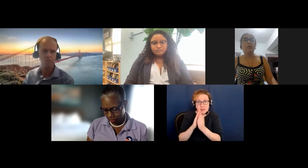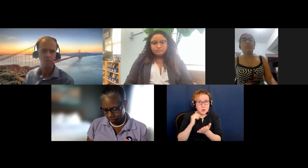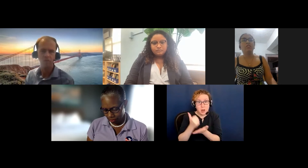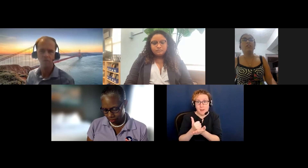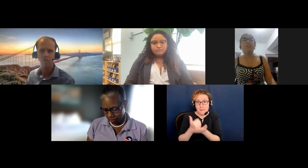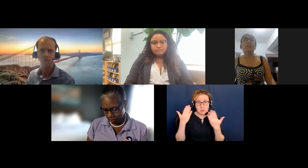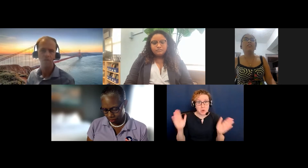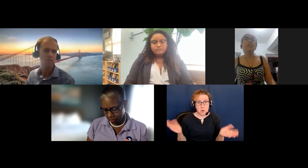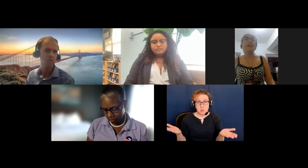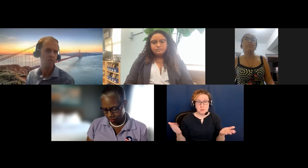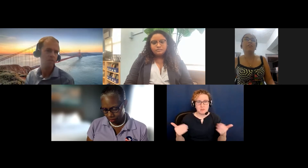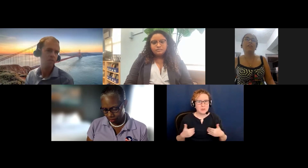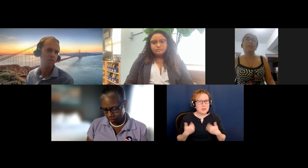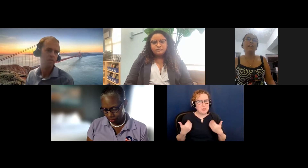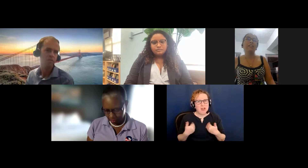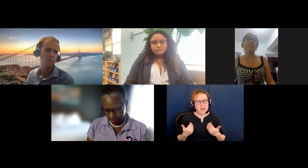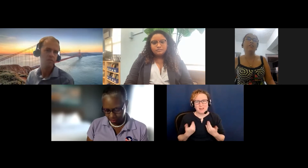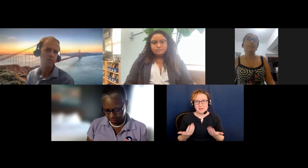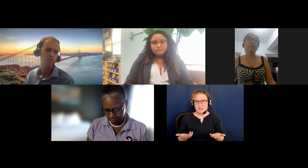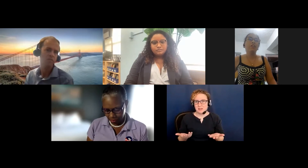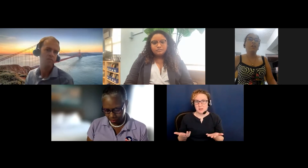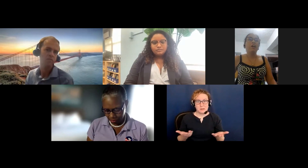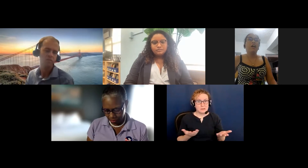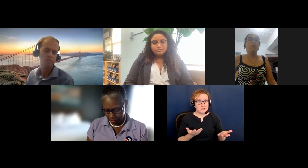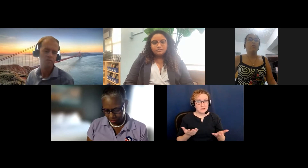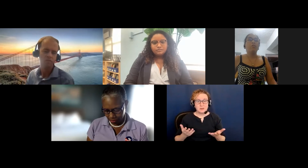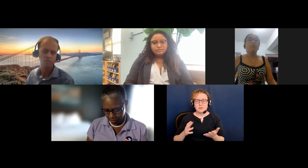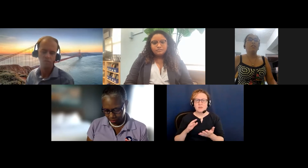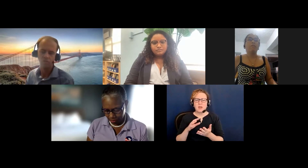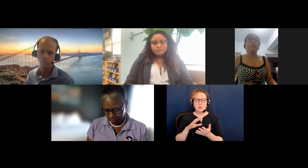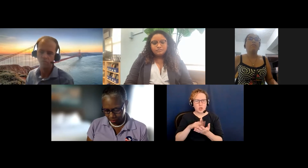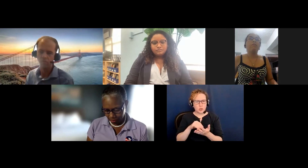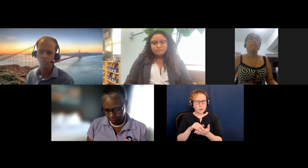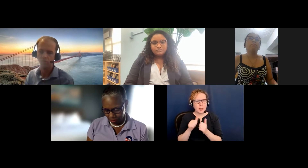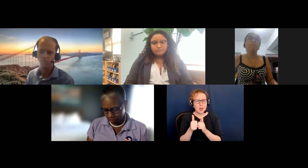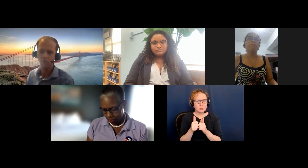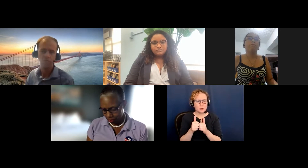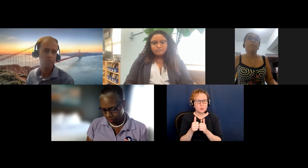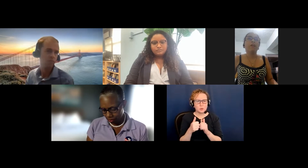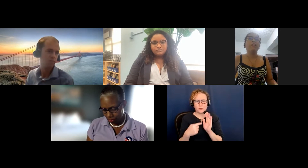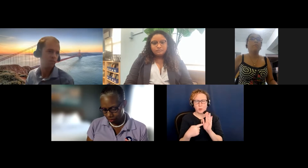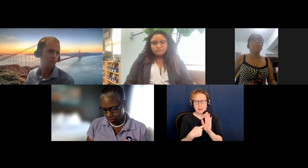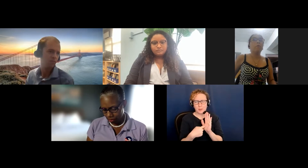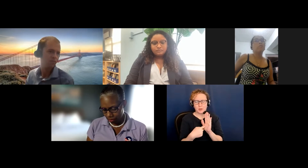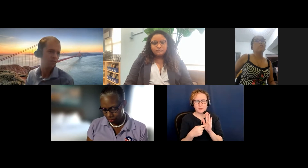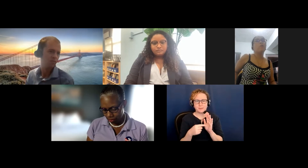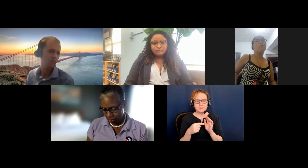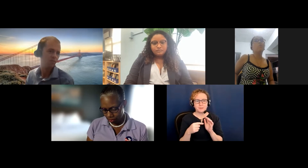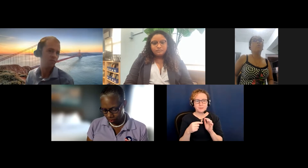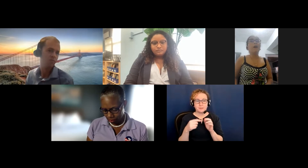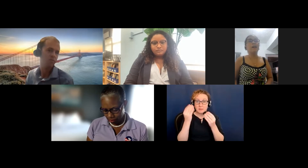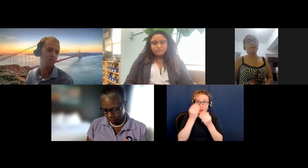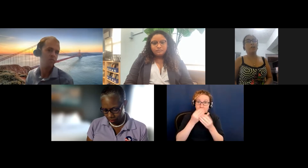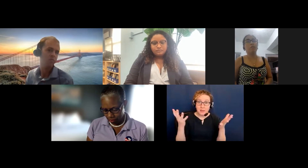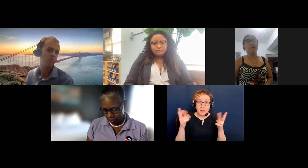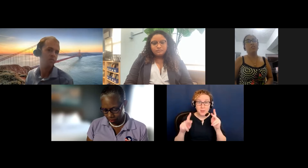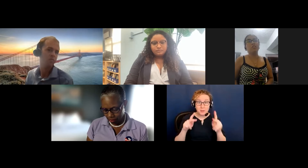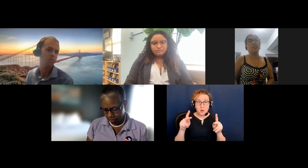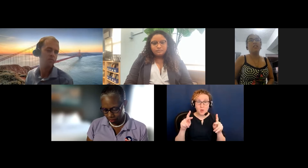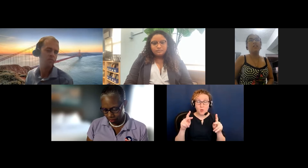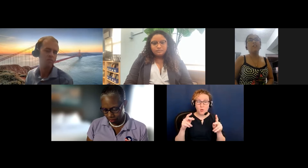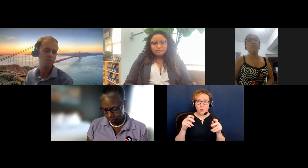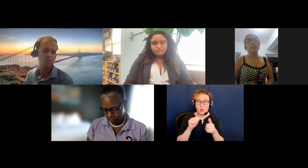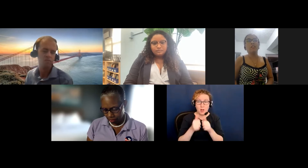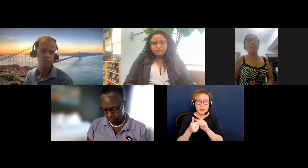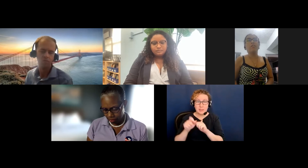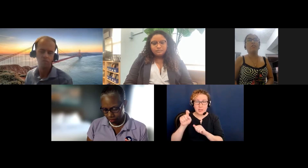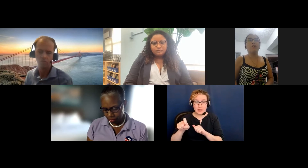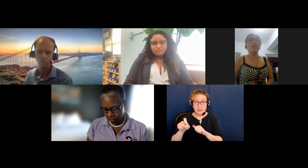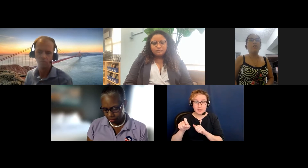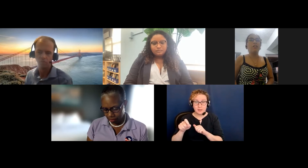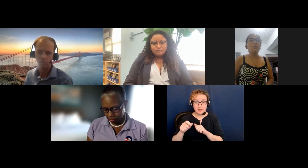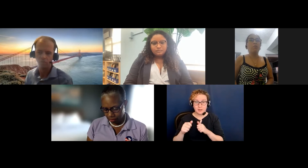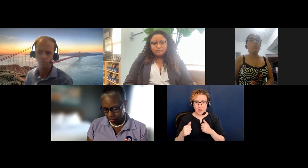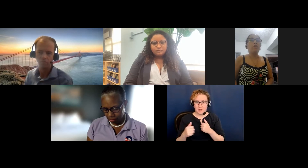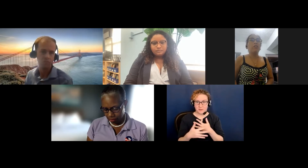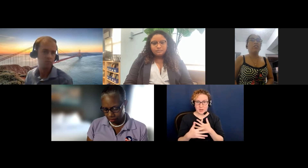was so young that I learned how to let people know what accommodations I needed or let them know what